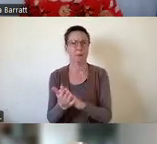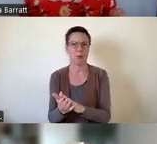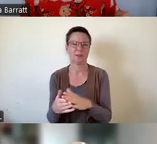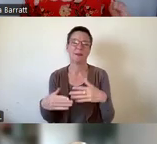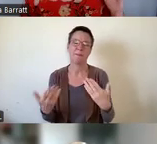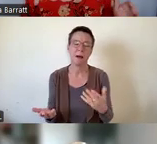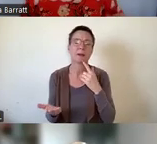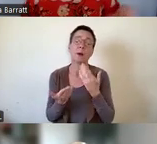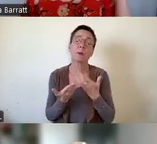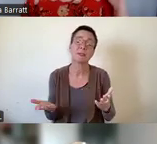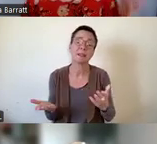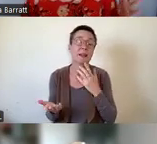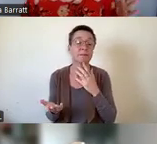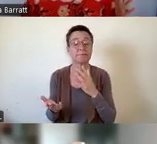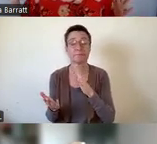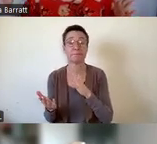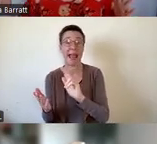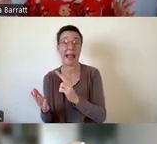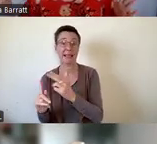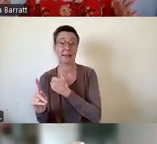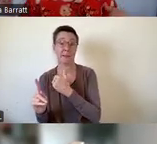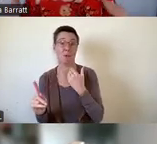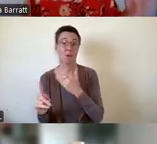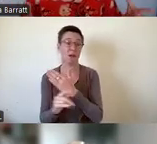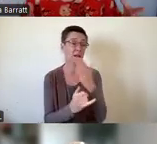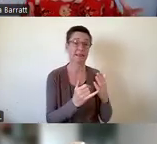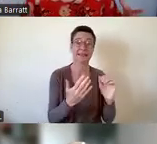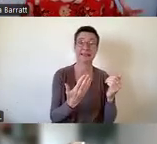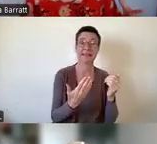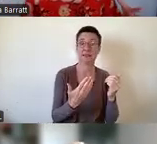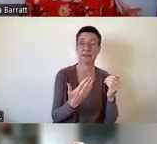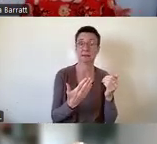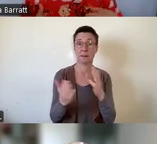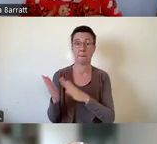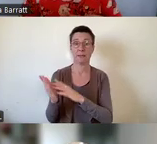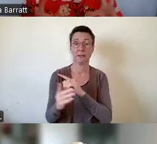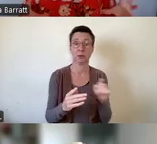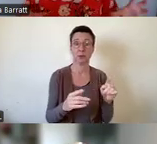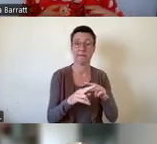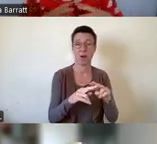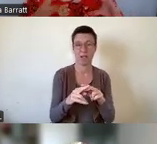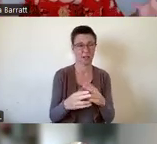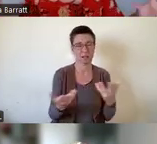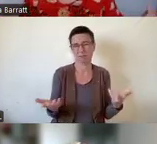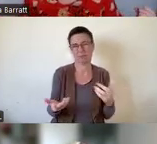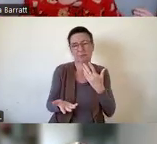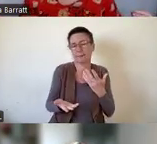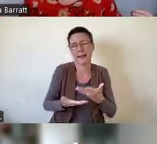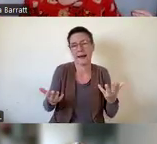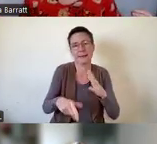I would say if you're sticking between 8:00 AM to 6:00 PM on a weekday, there isn't a set best time for anyone.